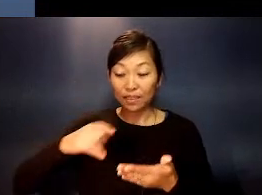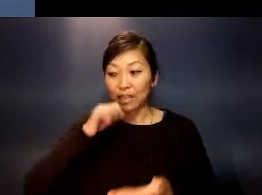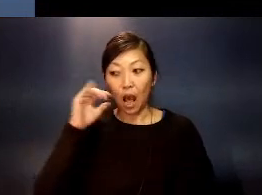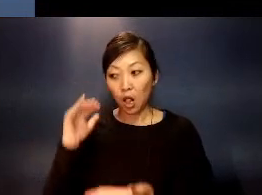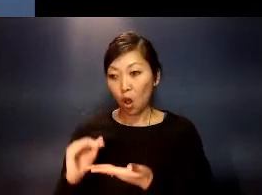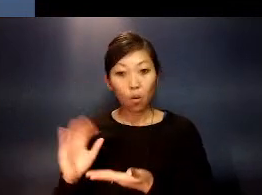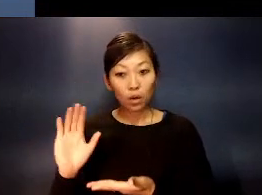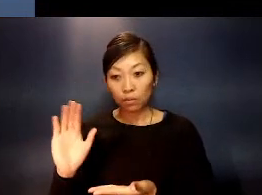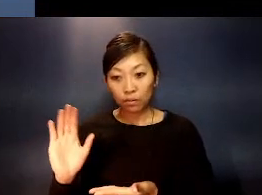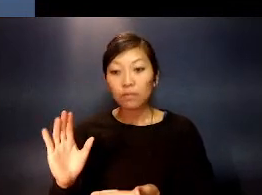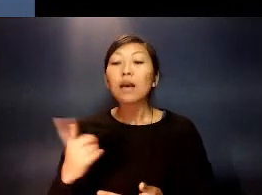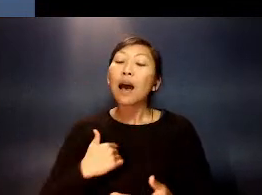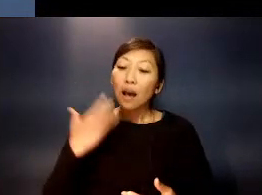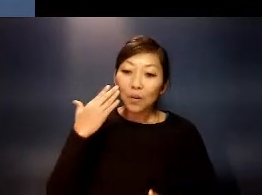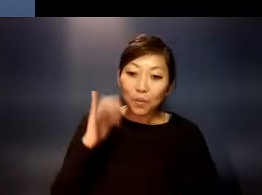THE TOTAL COSTS THAT WE'RE TRANSFERRING IN VARIOUS